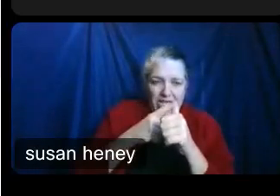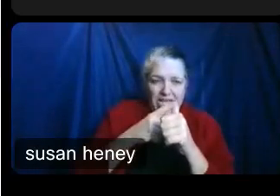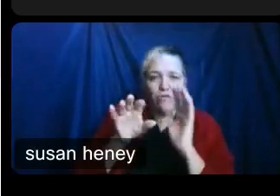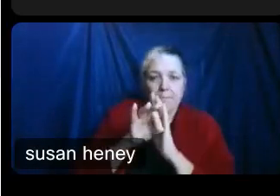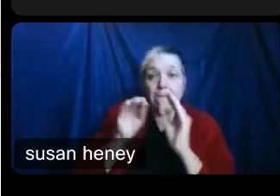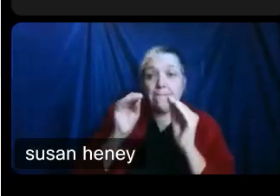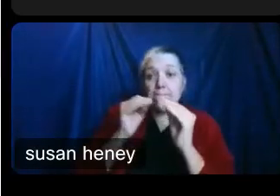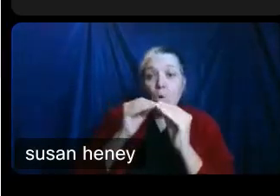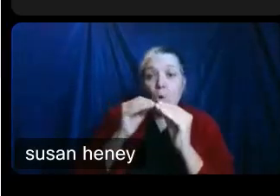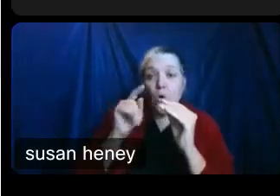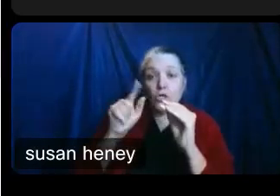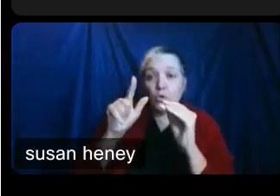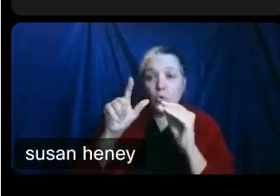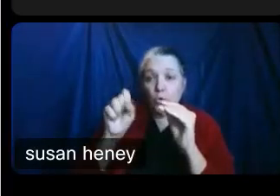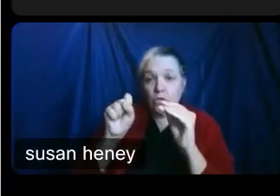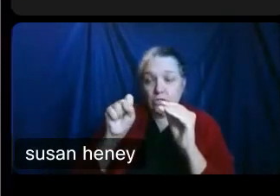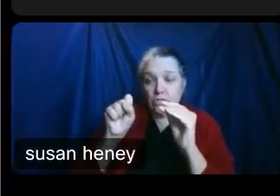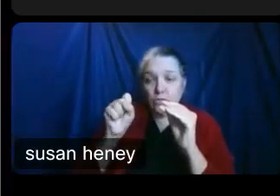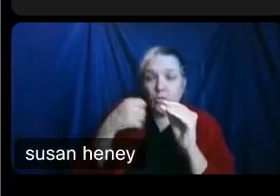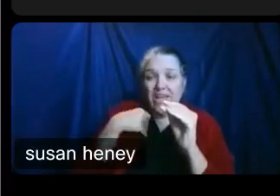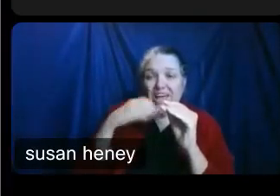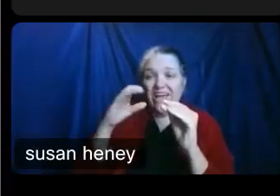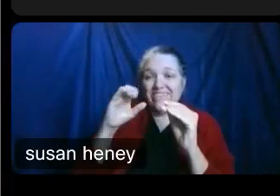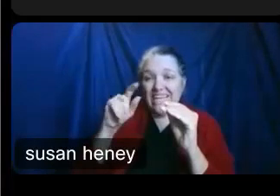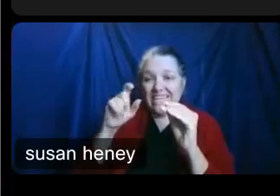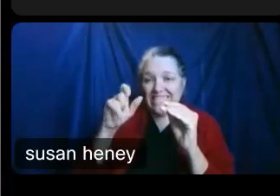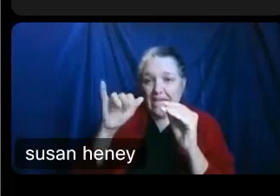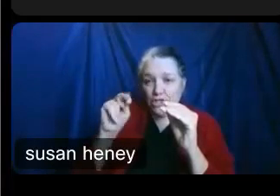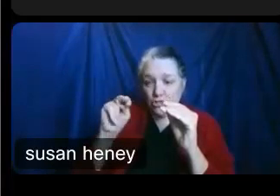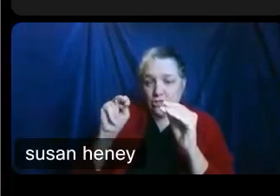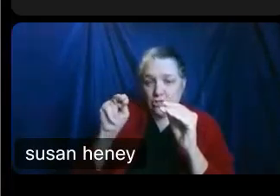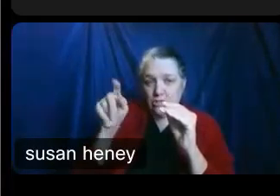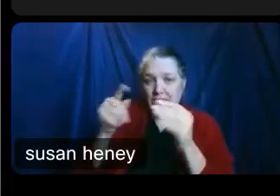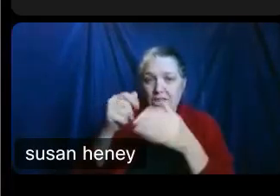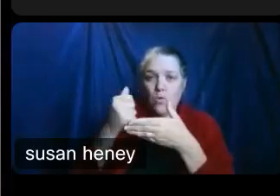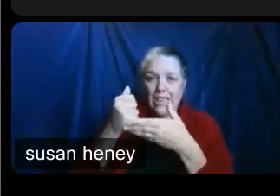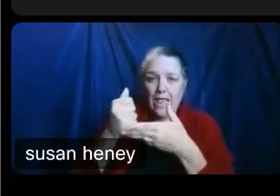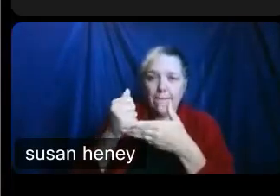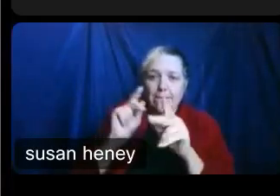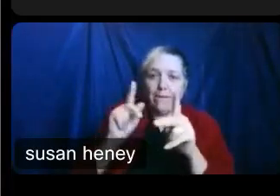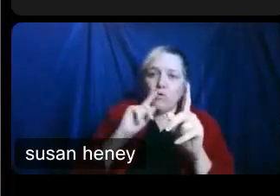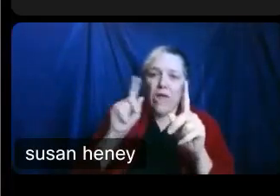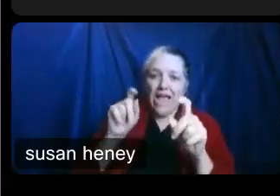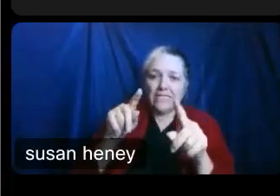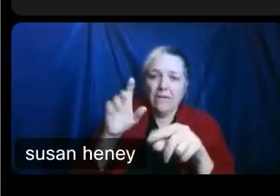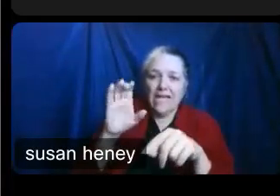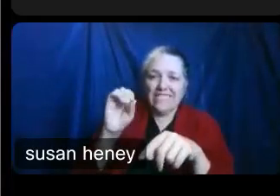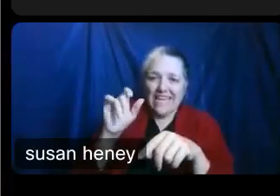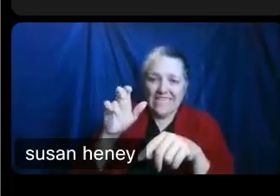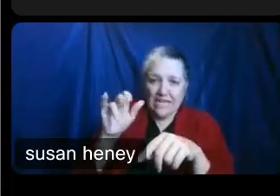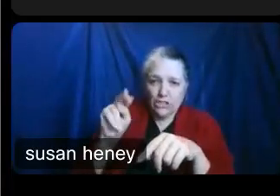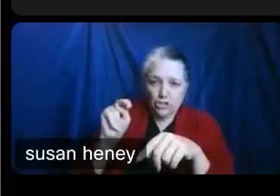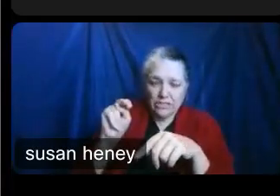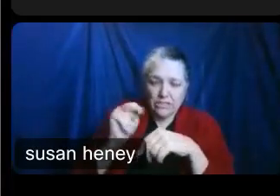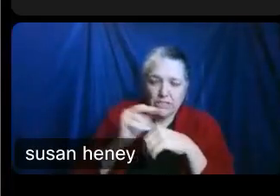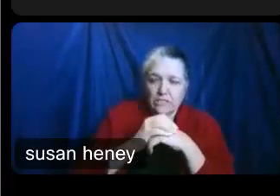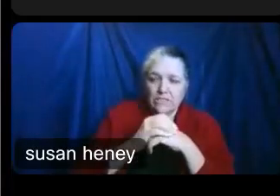we can see that we now have a citation button. So, that would help with some people that may have been asking about citations. If you would like to add this, we do have multiple